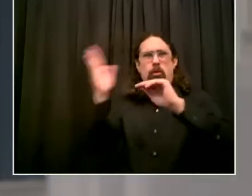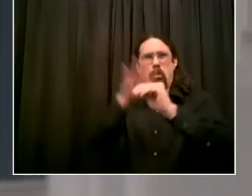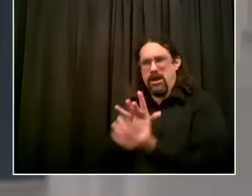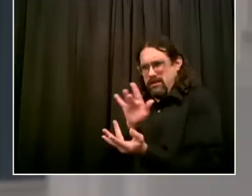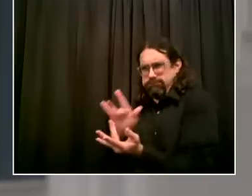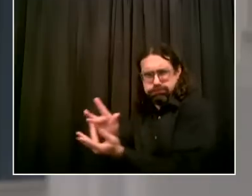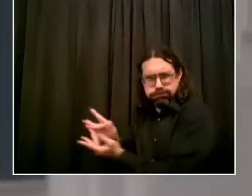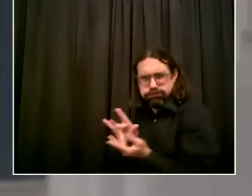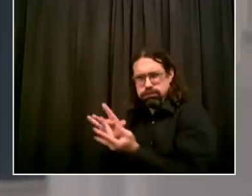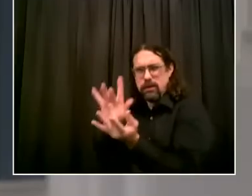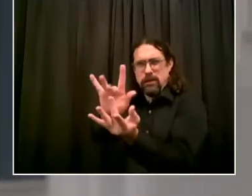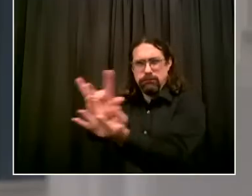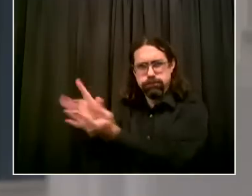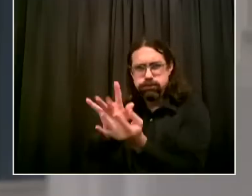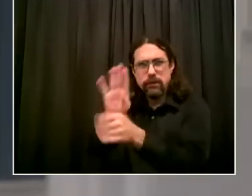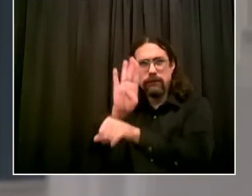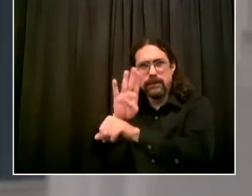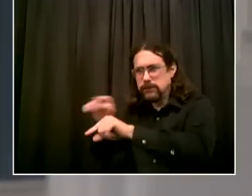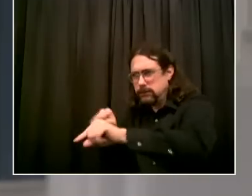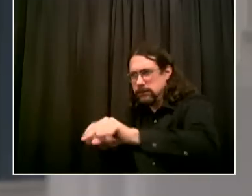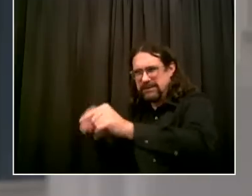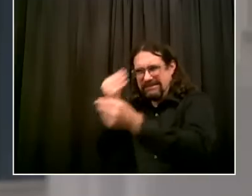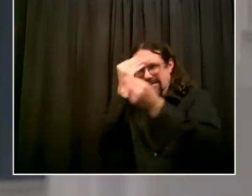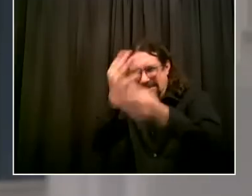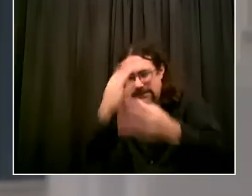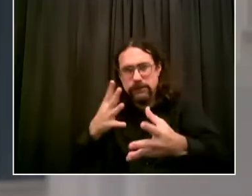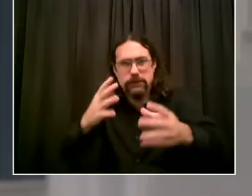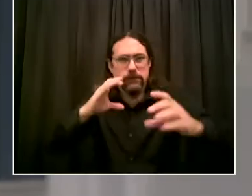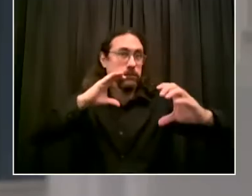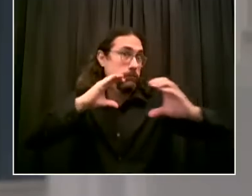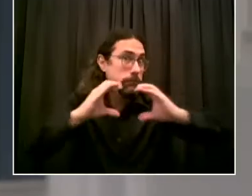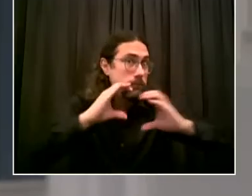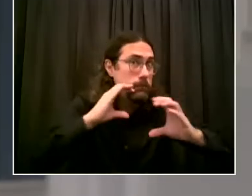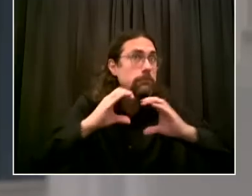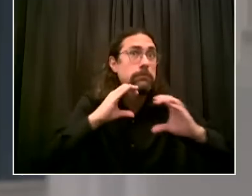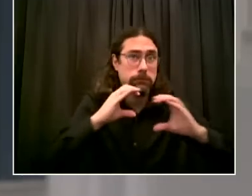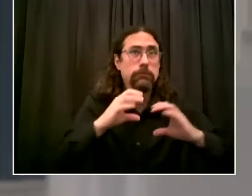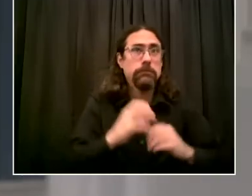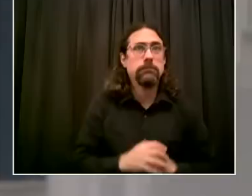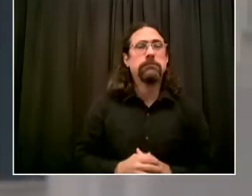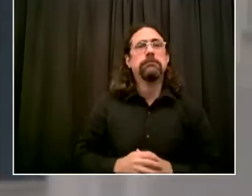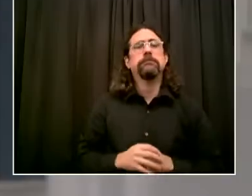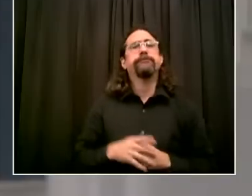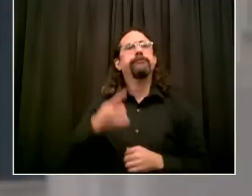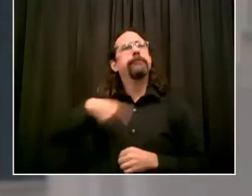SURE THTHT ATHEY ARE AWARE OF THE SERVICES THAT WE CACAN OPRVVEID. WE ALSO MET WITH BUSINESS LEADERS. BUSINESS